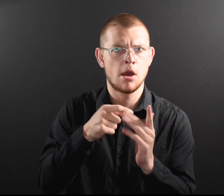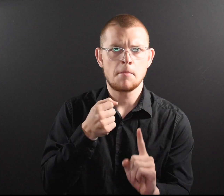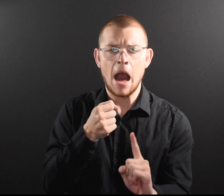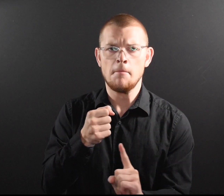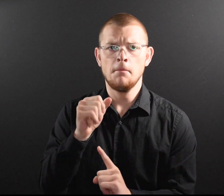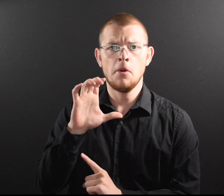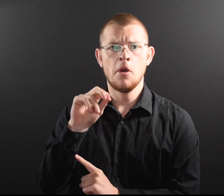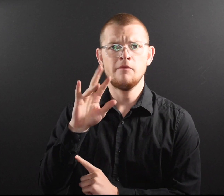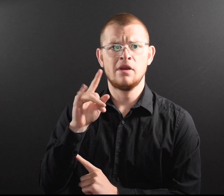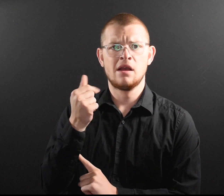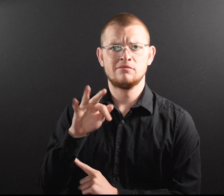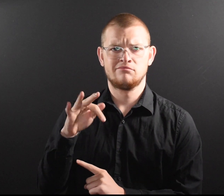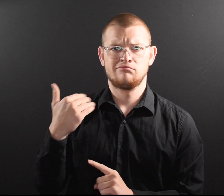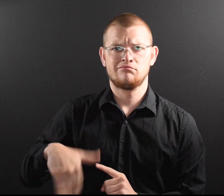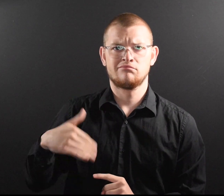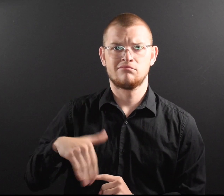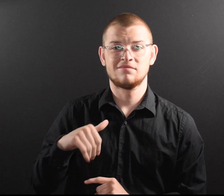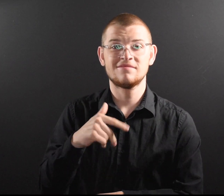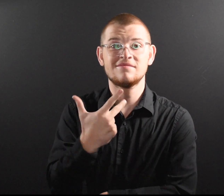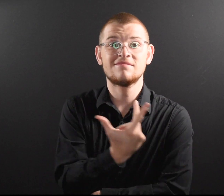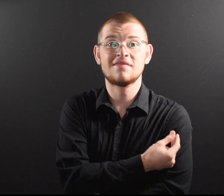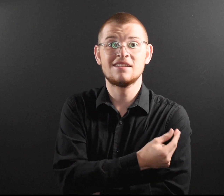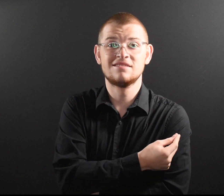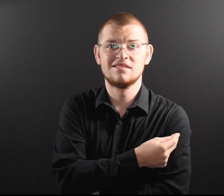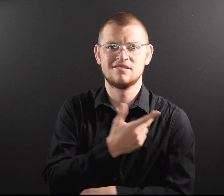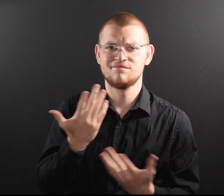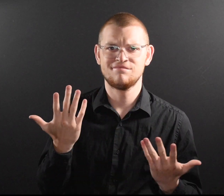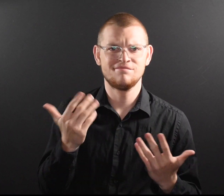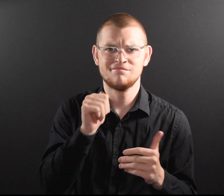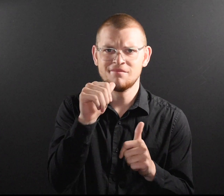and COVID-19 vaccinations are lagging in many of these areas.